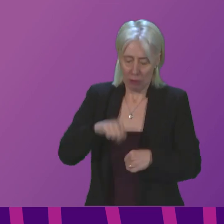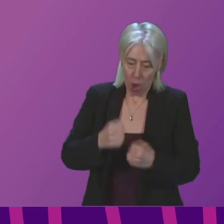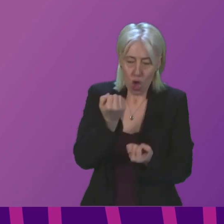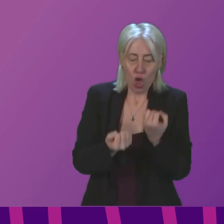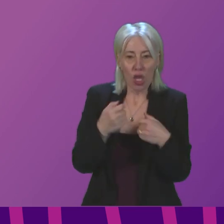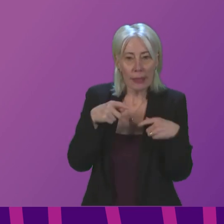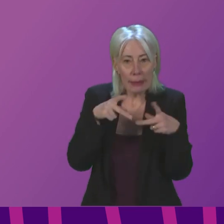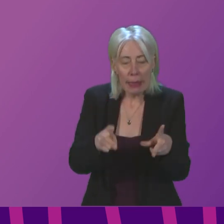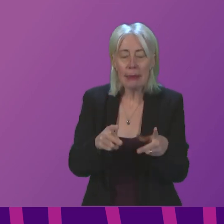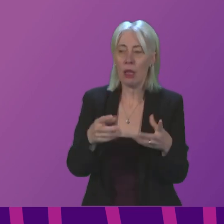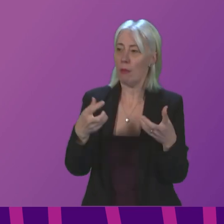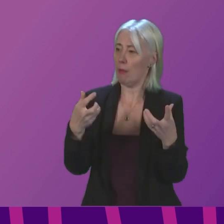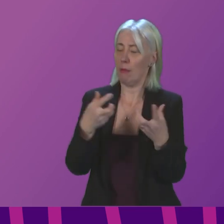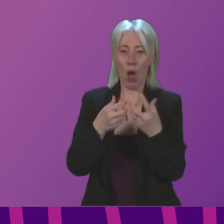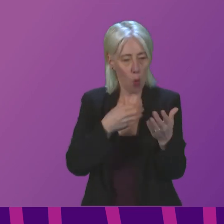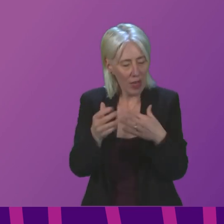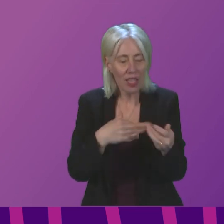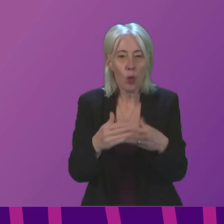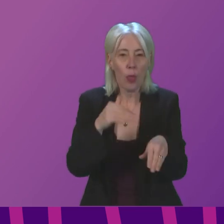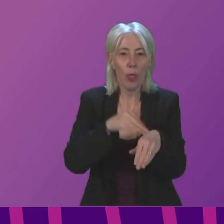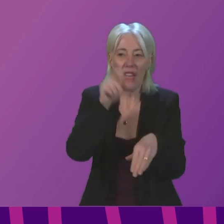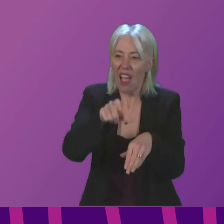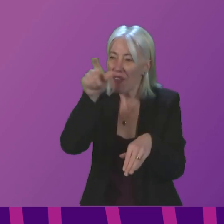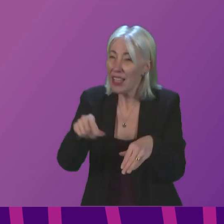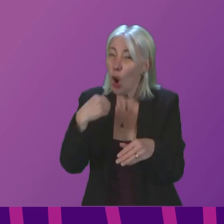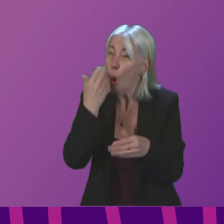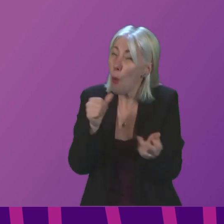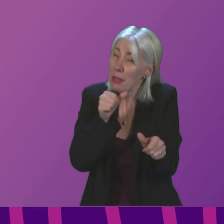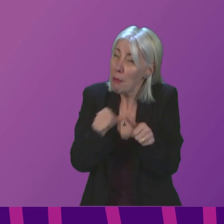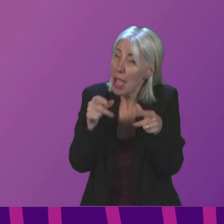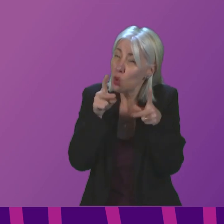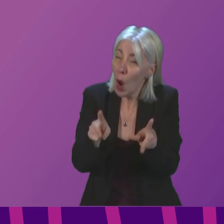that are taken to dealing with offenders are always as effective as they should be, both